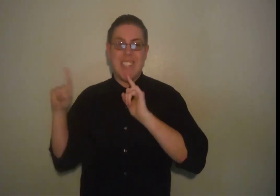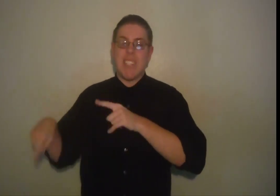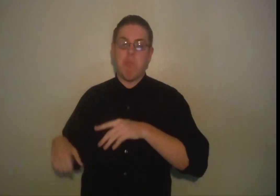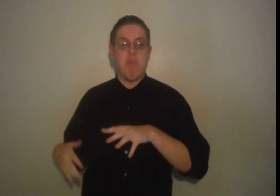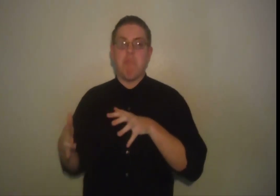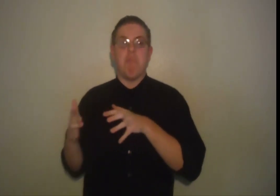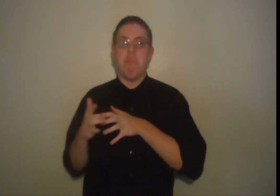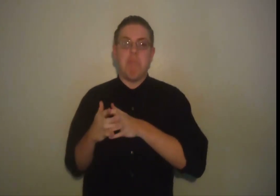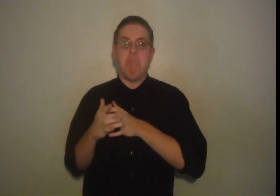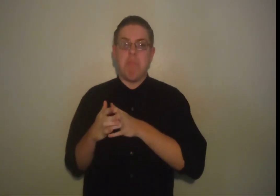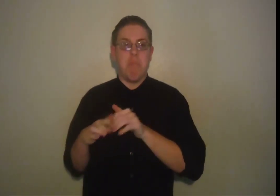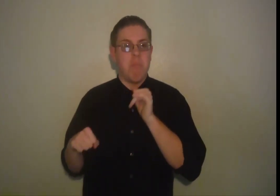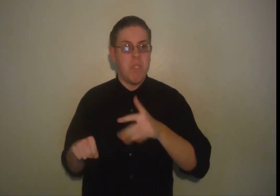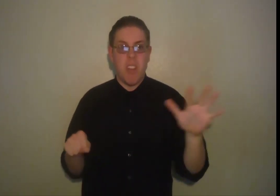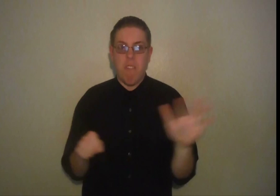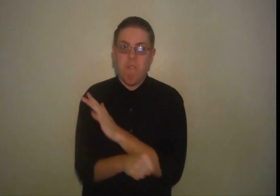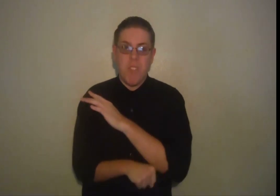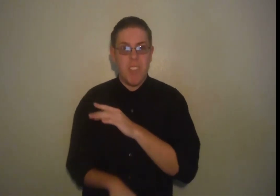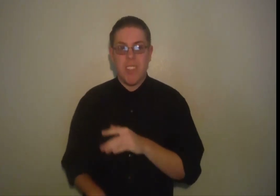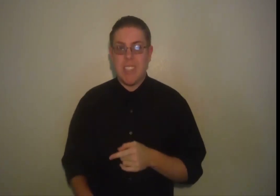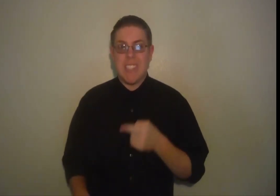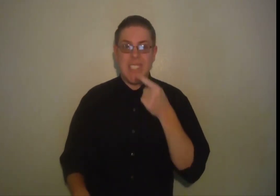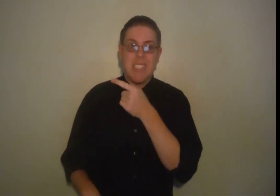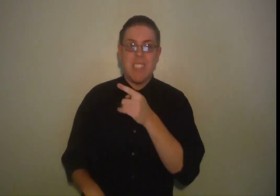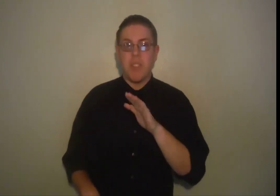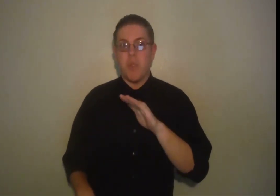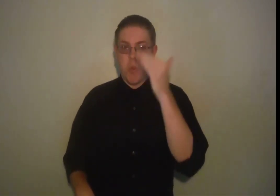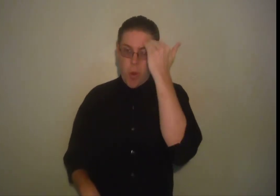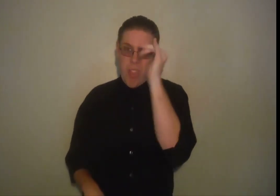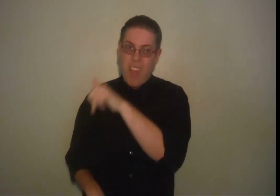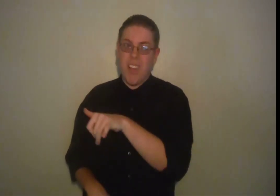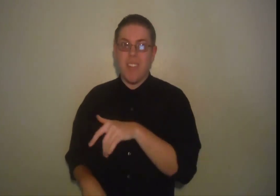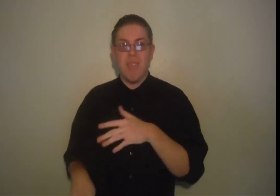My testimony was weak, was incomplete, [and he knew that.]